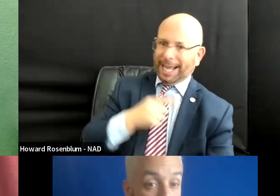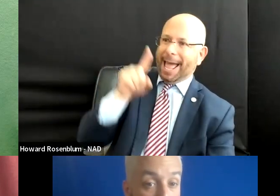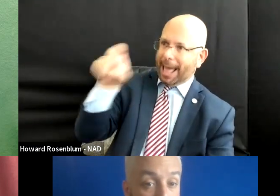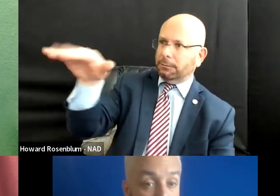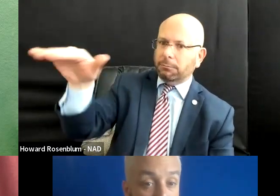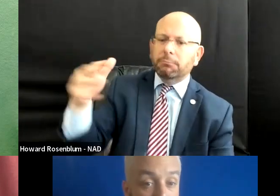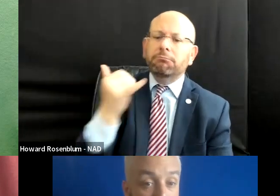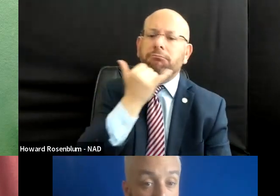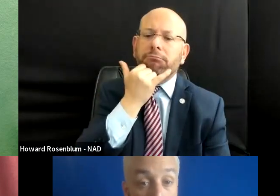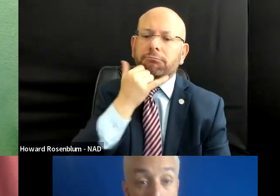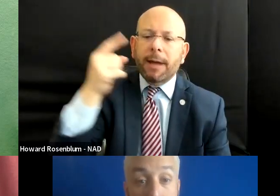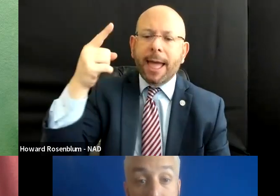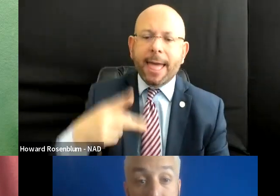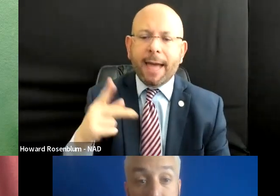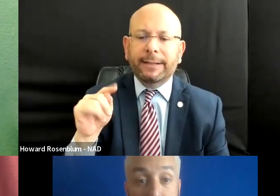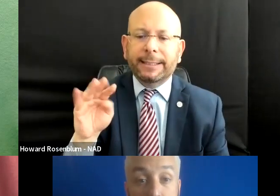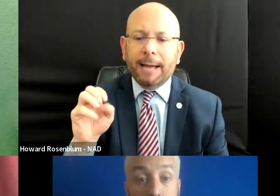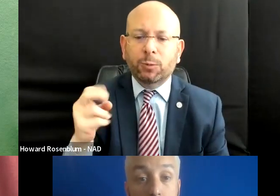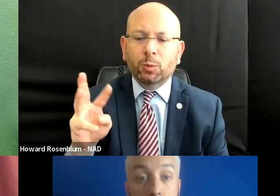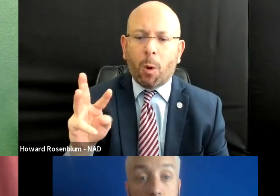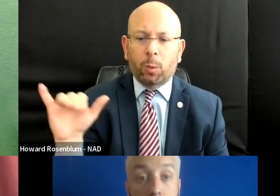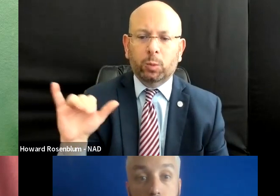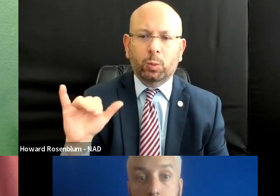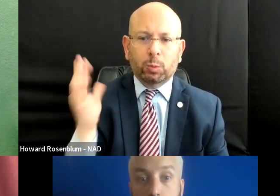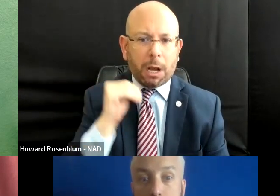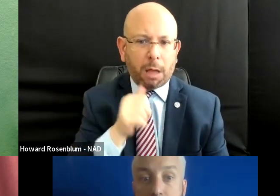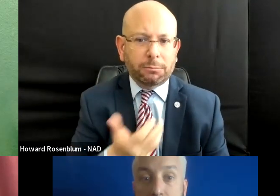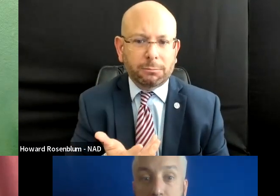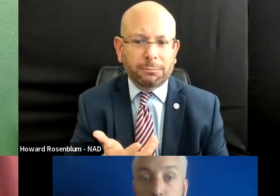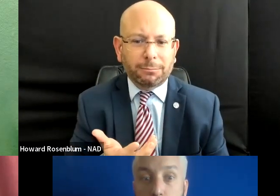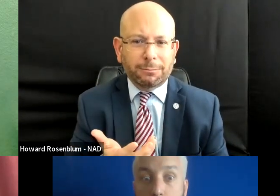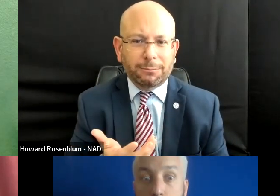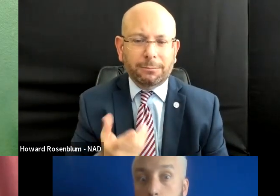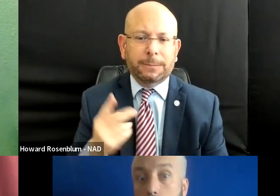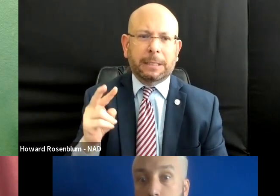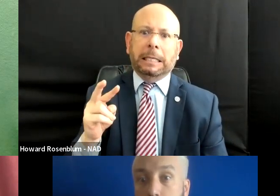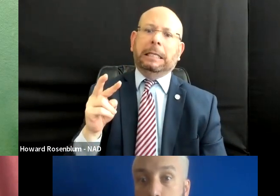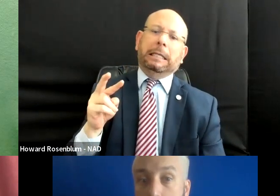signers for the music. I was that was a process of 12 years and at that time, they